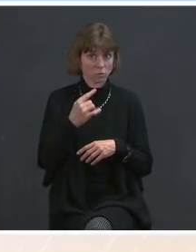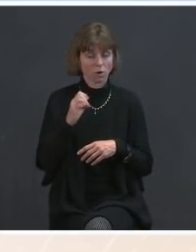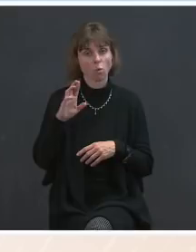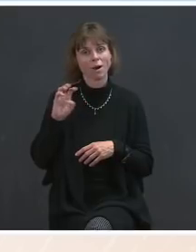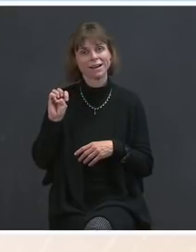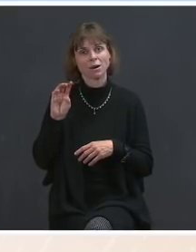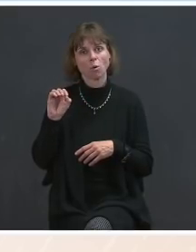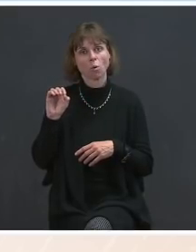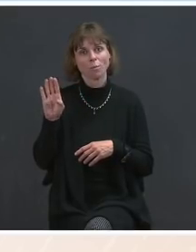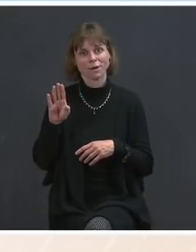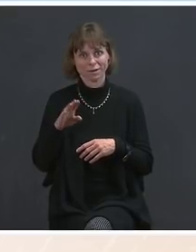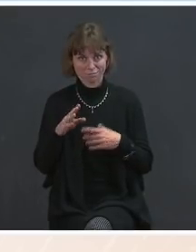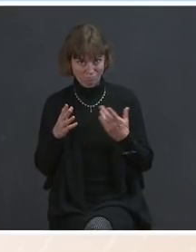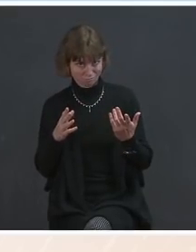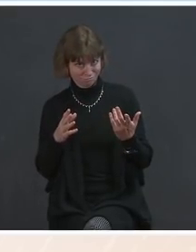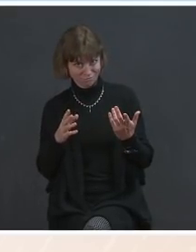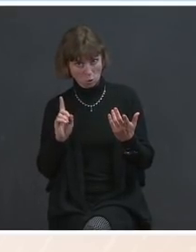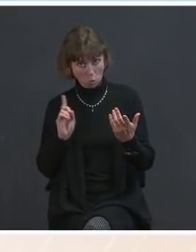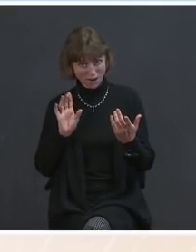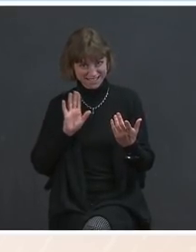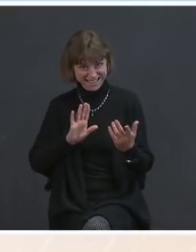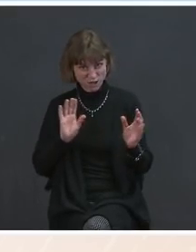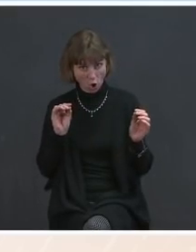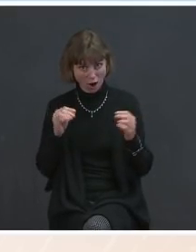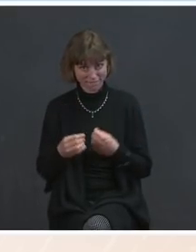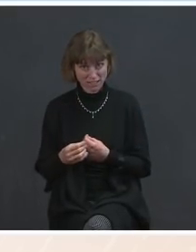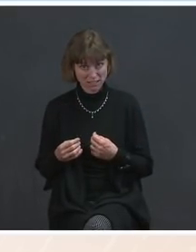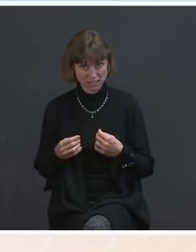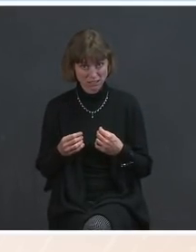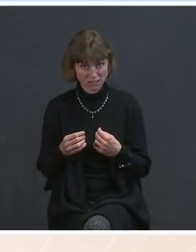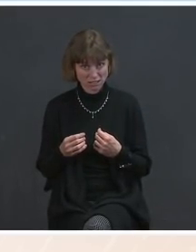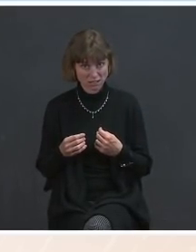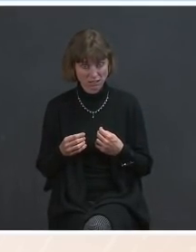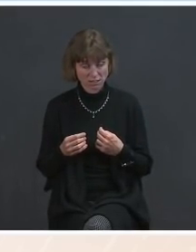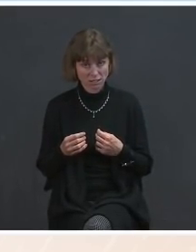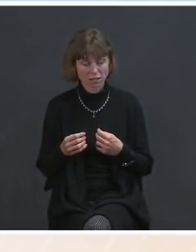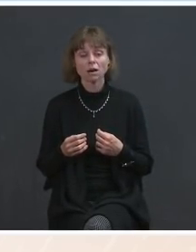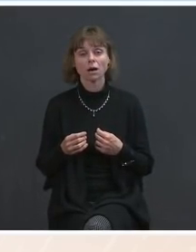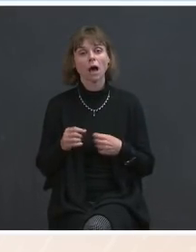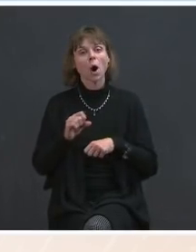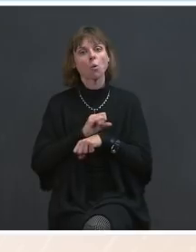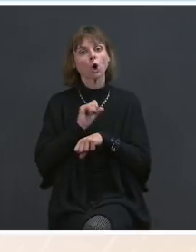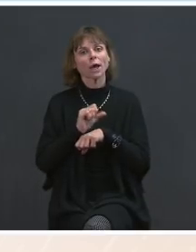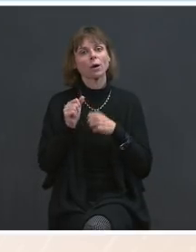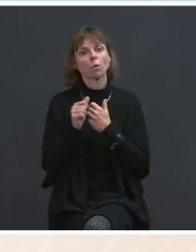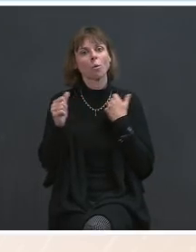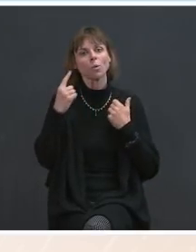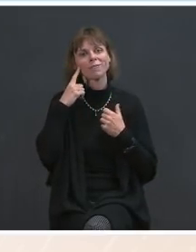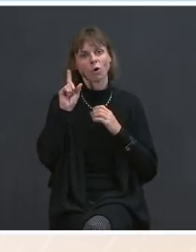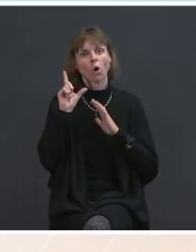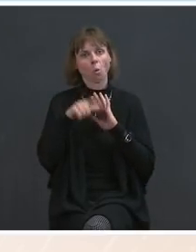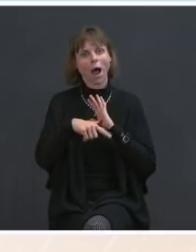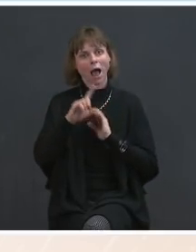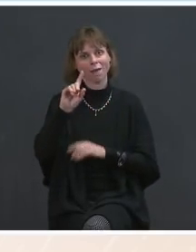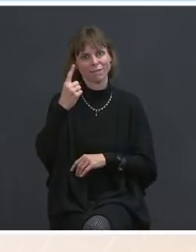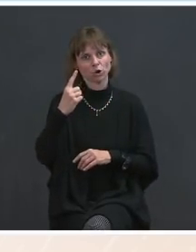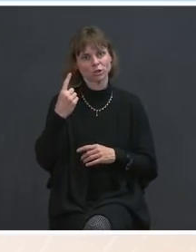Ms. Psaki: Where will his office be? The Press: Yes. Ms. Psaki: Well, he'll be working remotely for some period of time. He -- his title will be